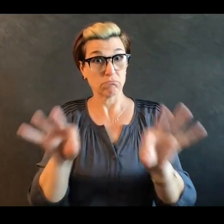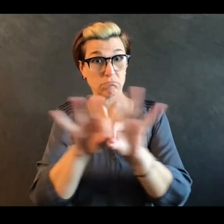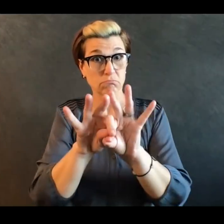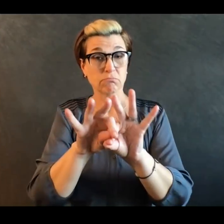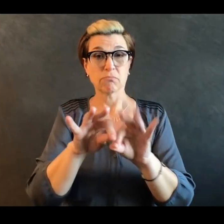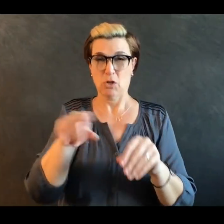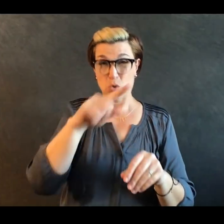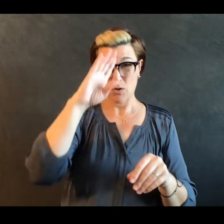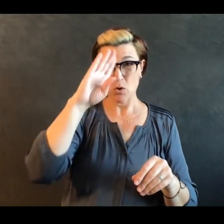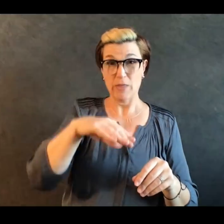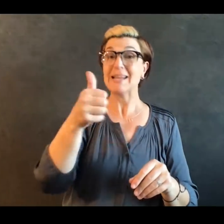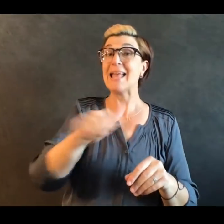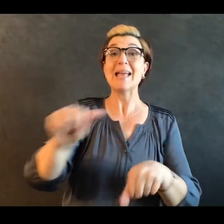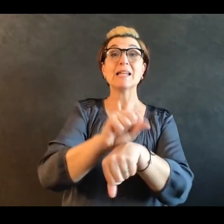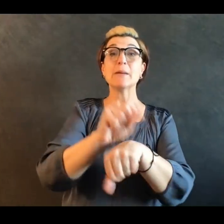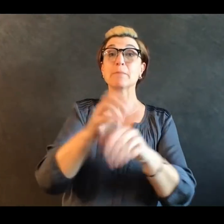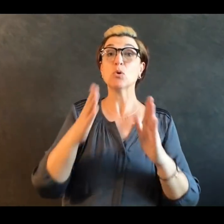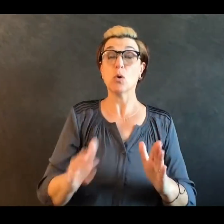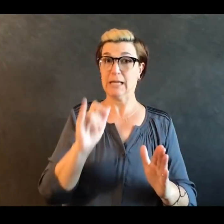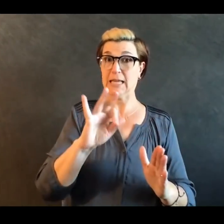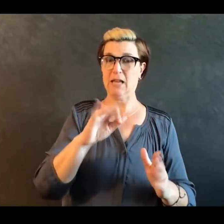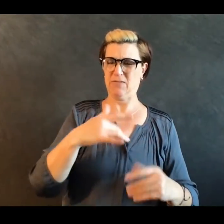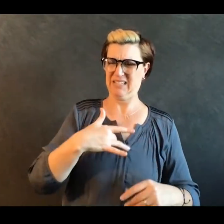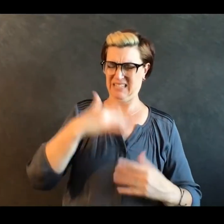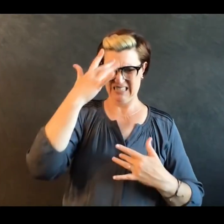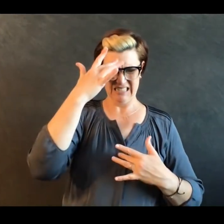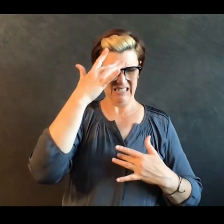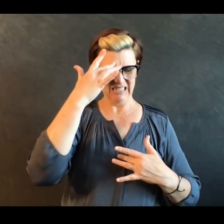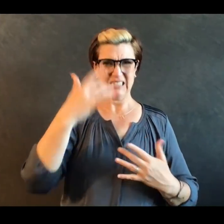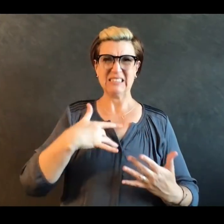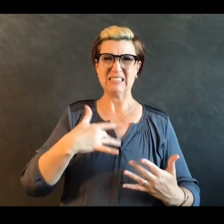while on the job should go home immediately and the interim guidance is